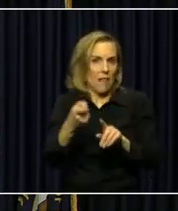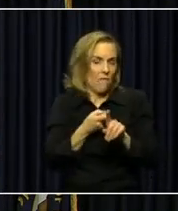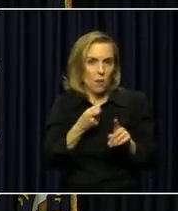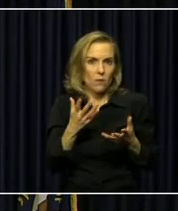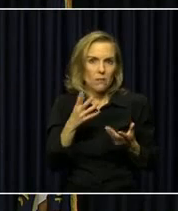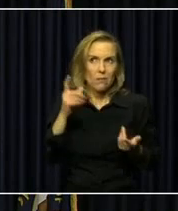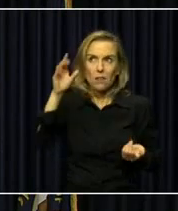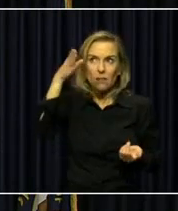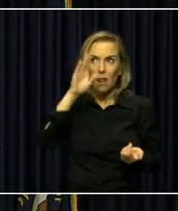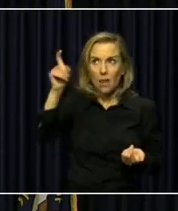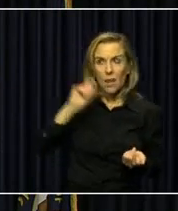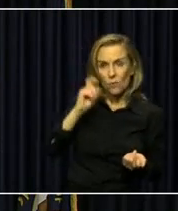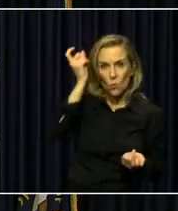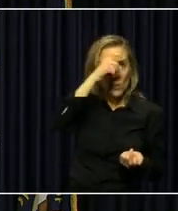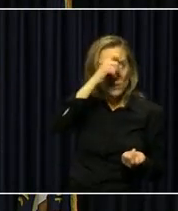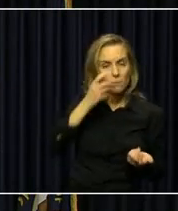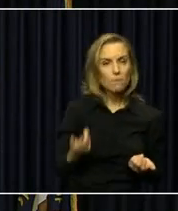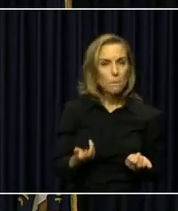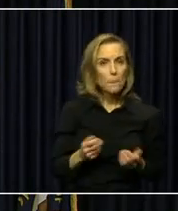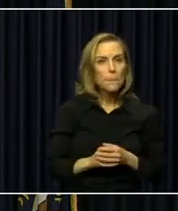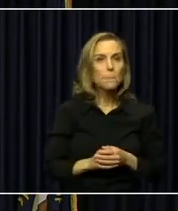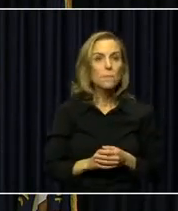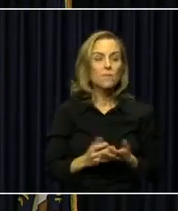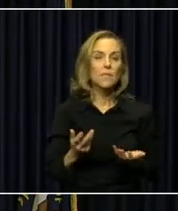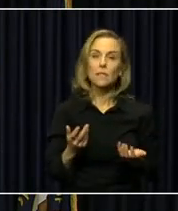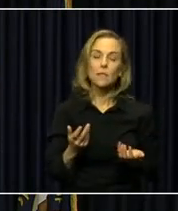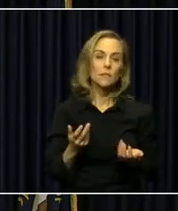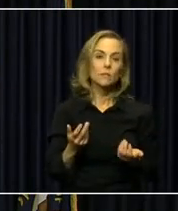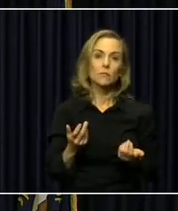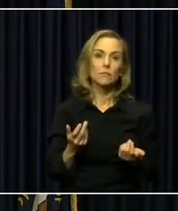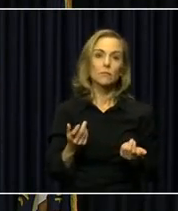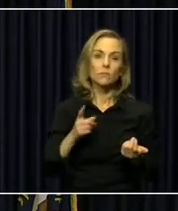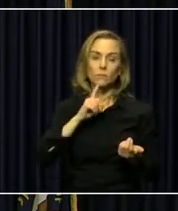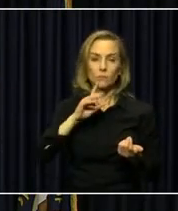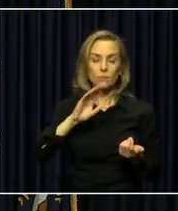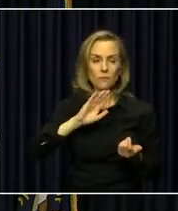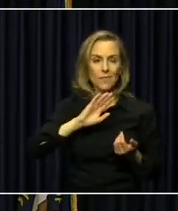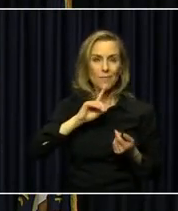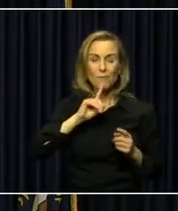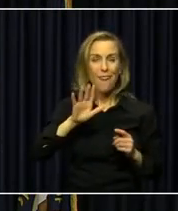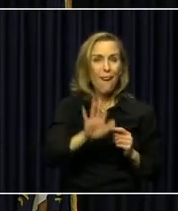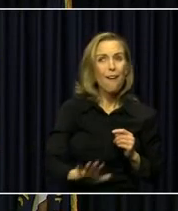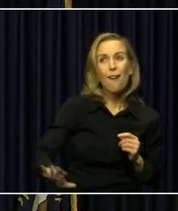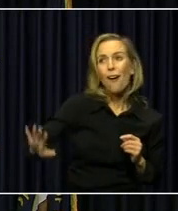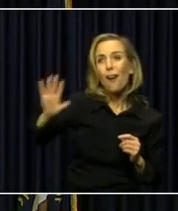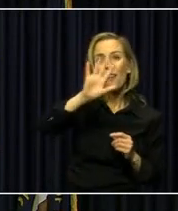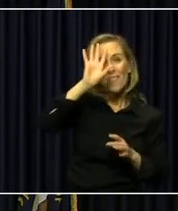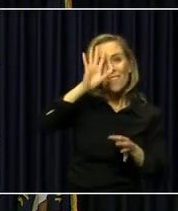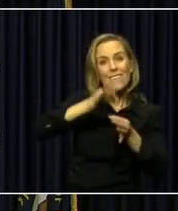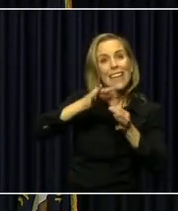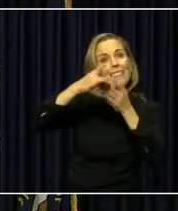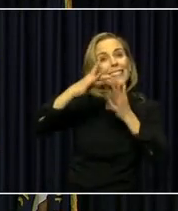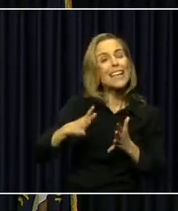KNOW, EVEN IN PHASE 1 IS TEN PEOPLE ARE LESS AT ANYTHING.